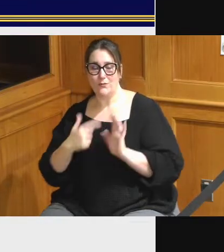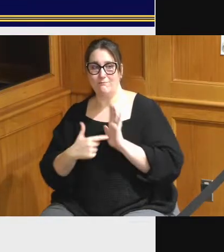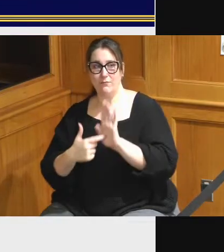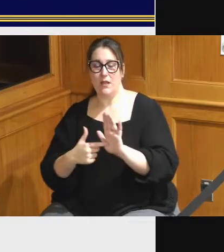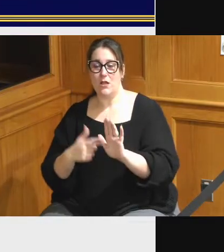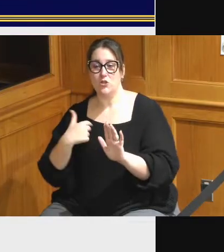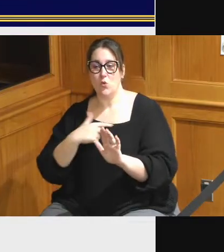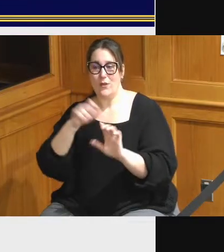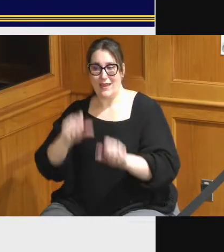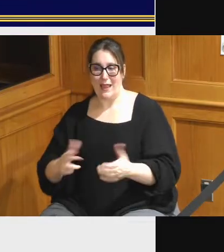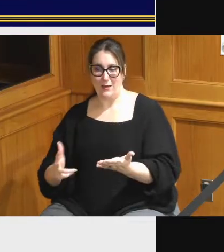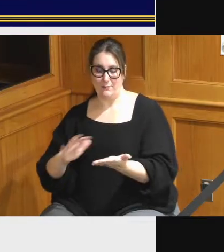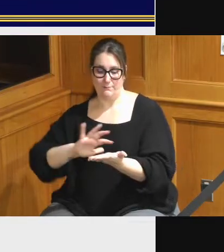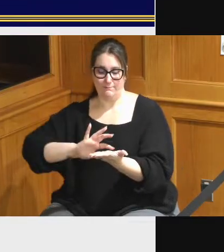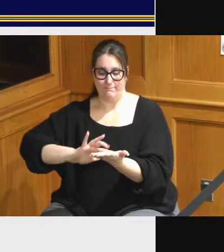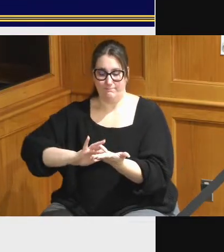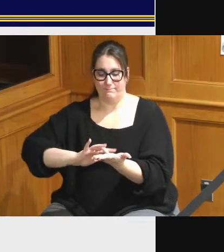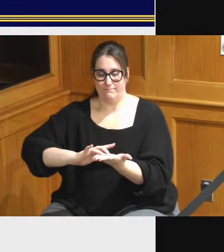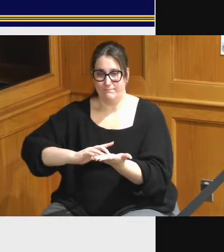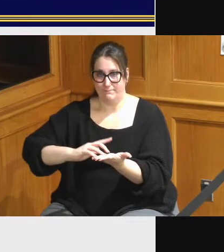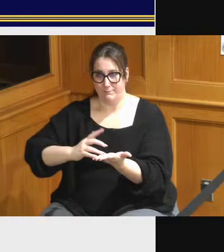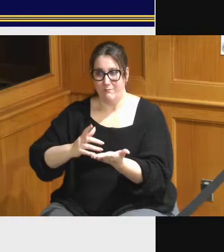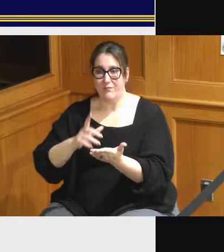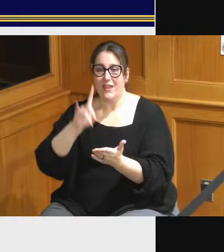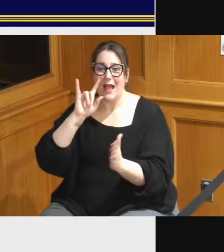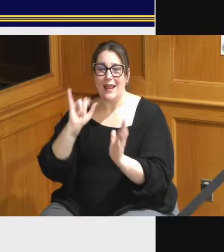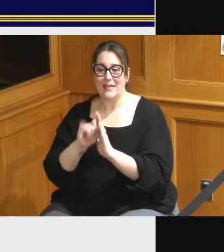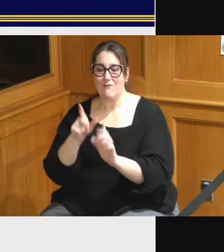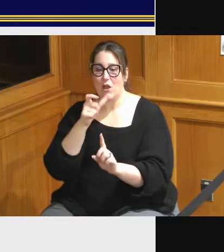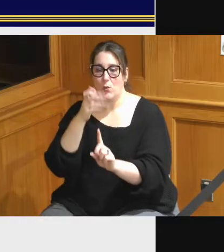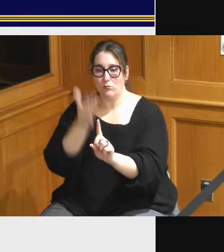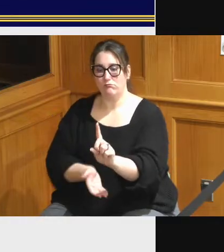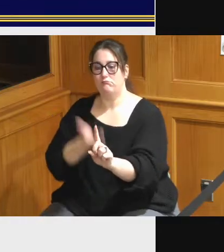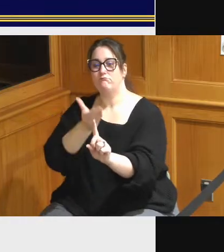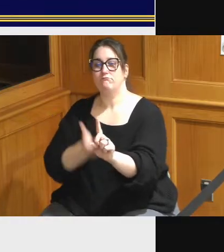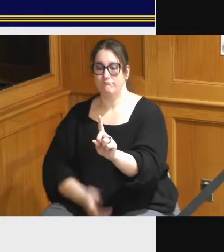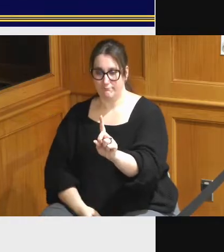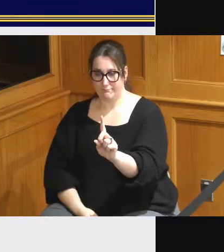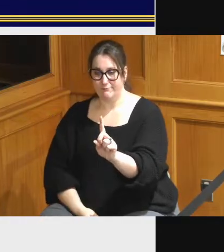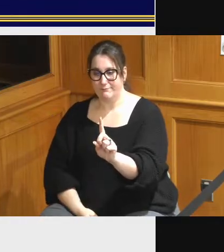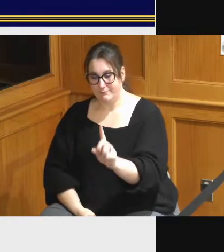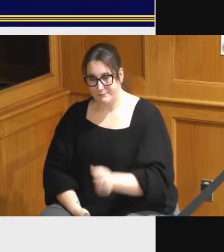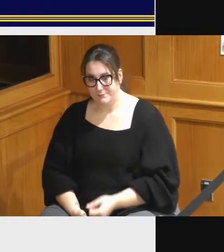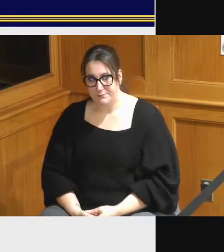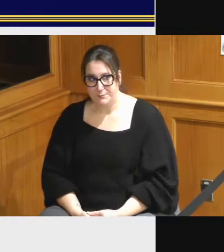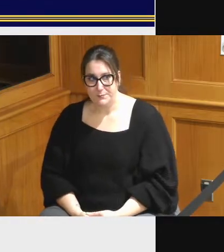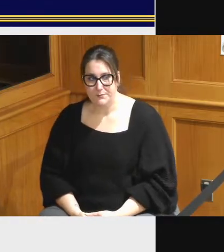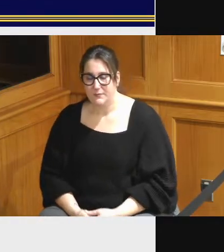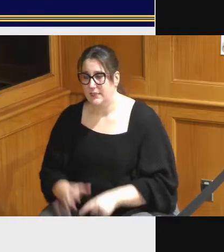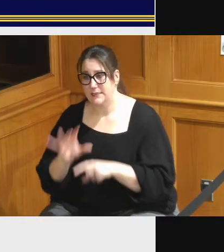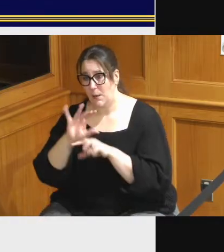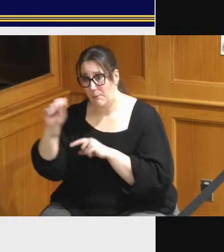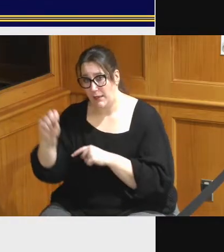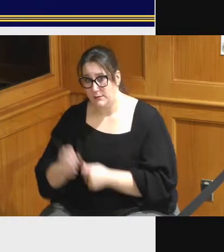finger on a little tab and tell you immediately who that person is. It's phenomenal. And